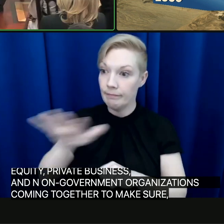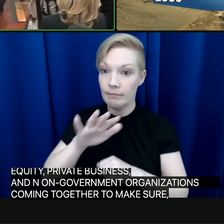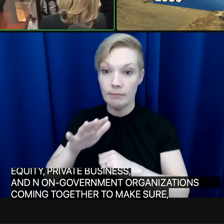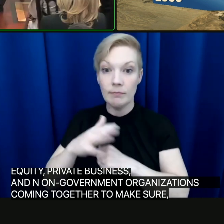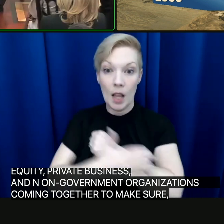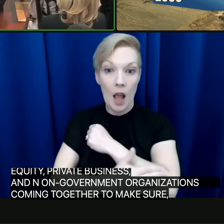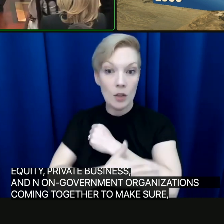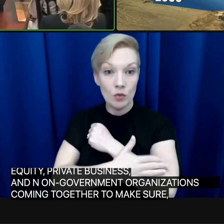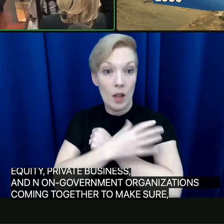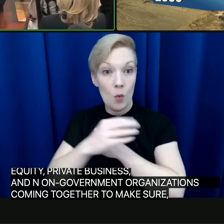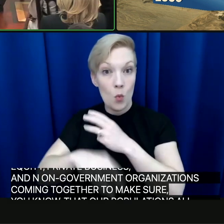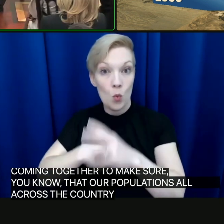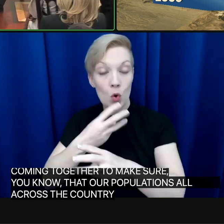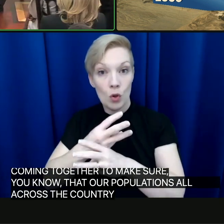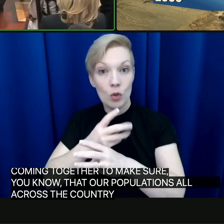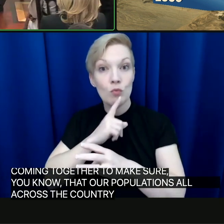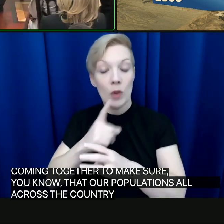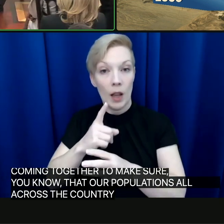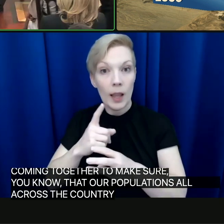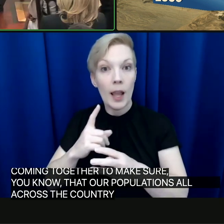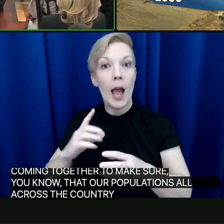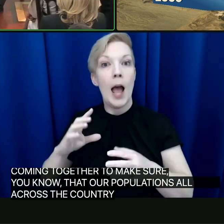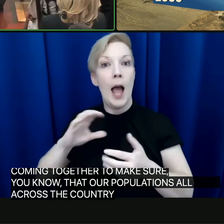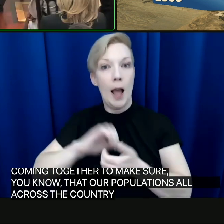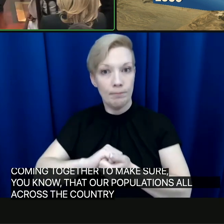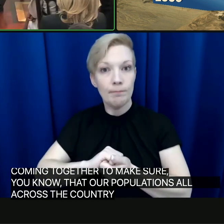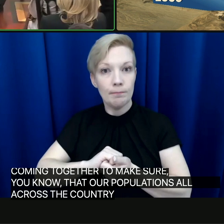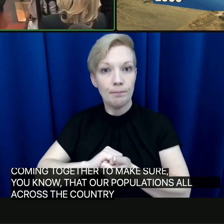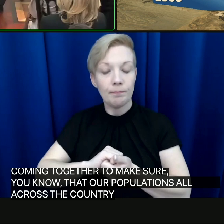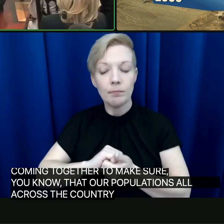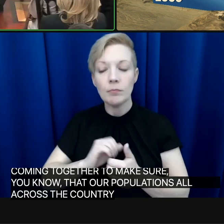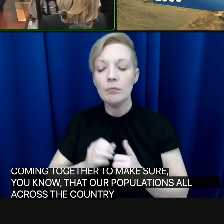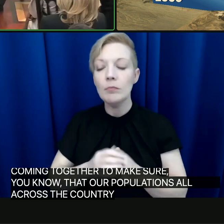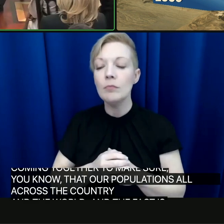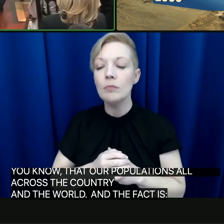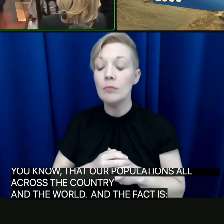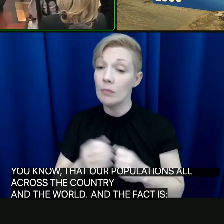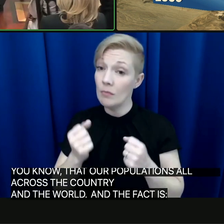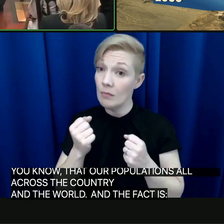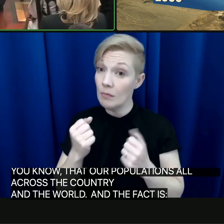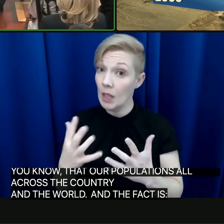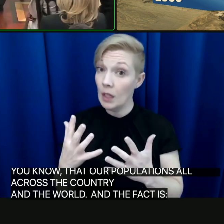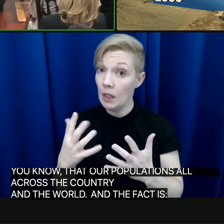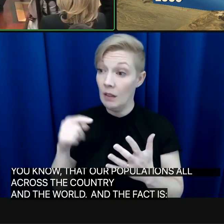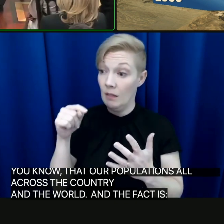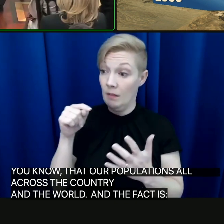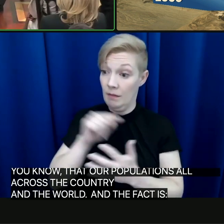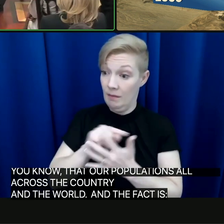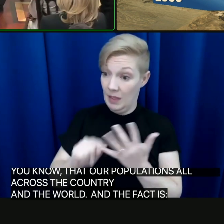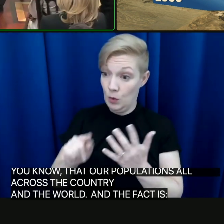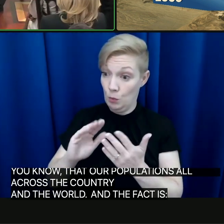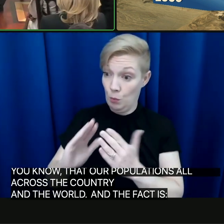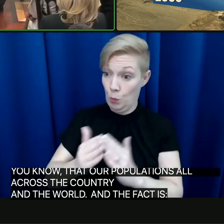And the fact is, many of these communities, not just here, but around the world, are communities of color